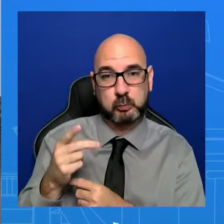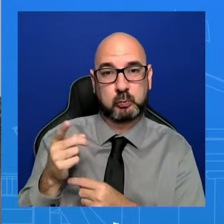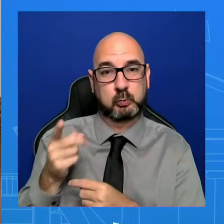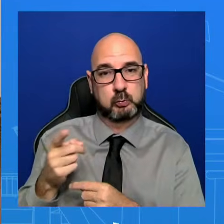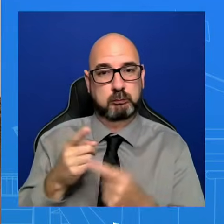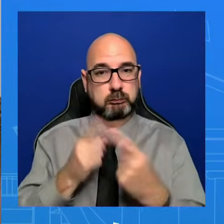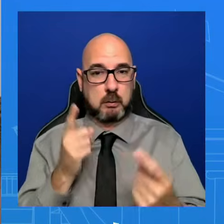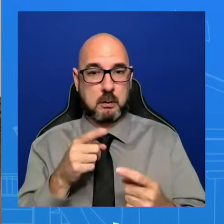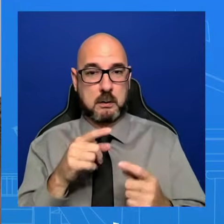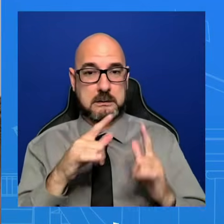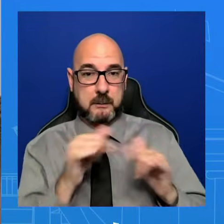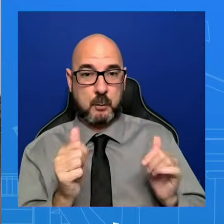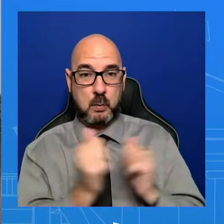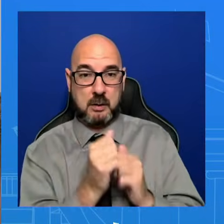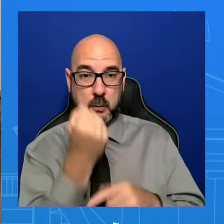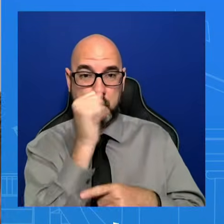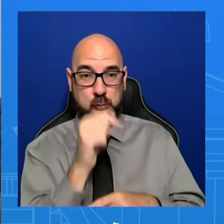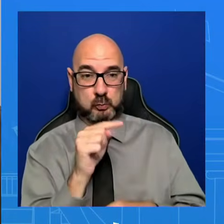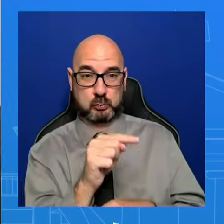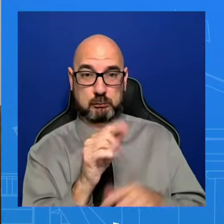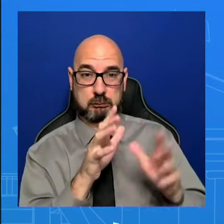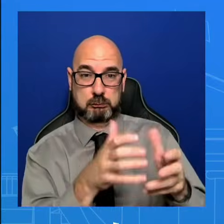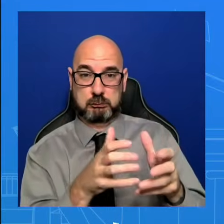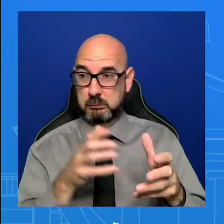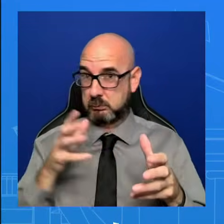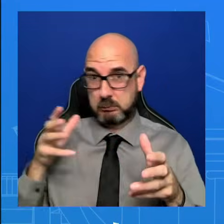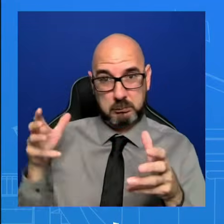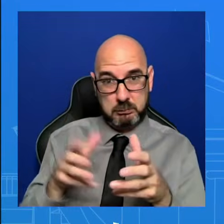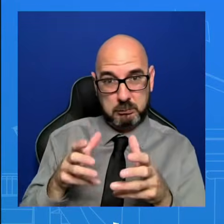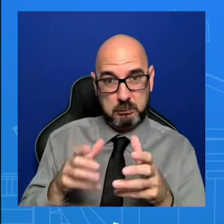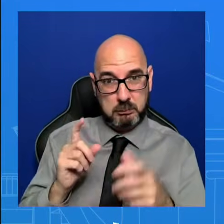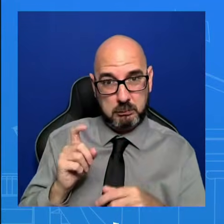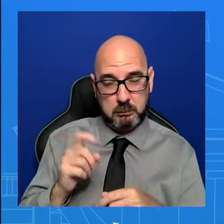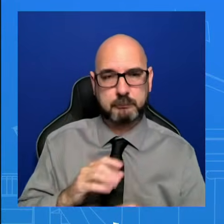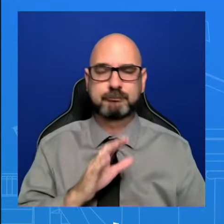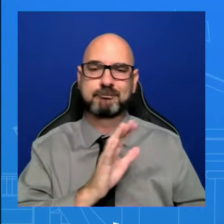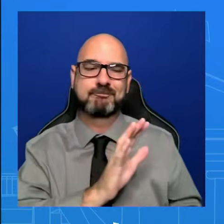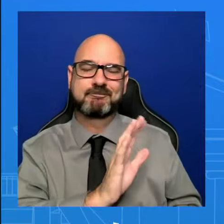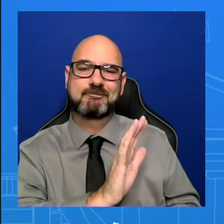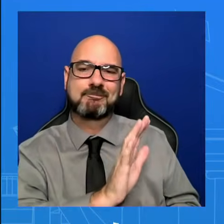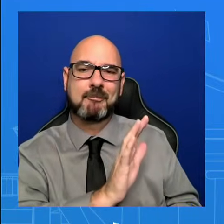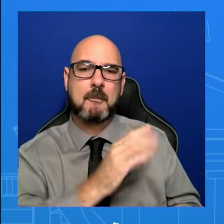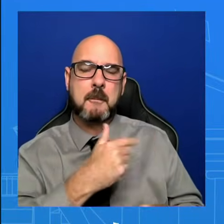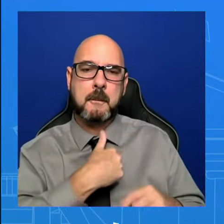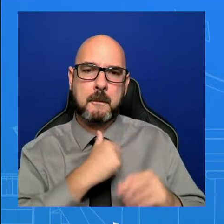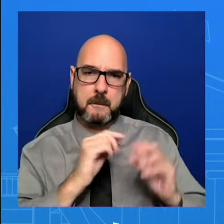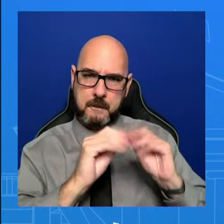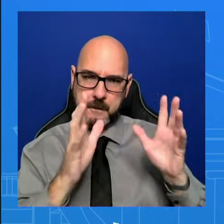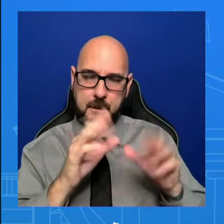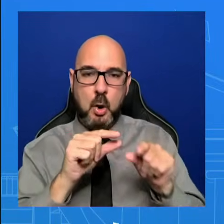Ms. Jean-Pierre: No, I was -- I was very clear about -- The Press: So -- Ms. Jean-Pierre: There's a small number of students who are causing the disruption,